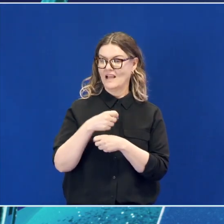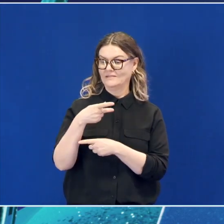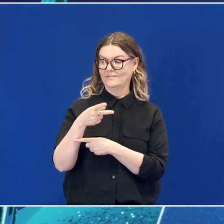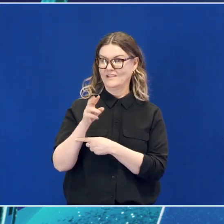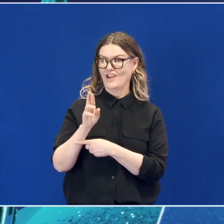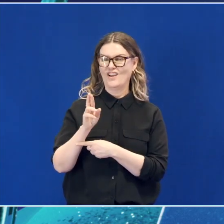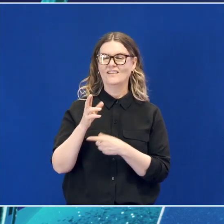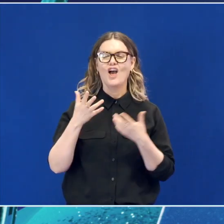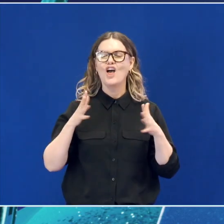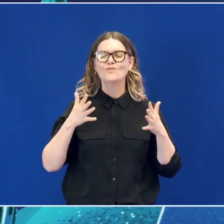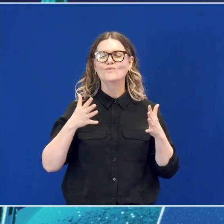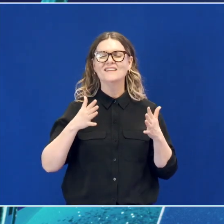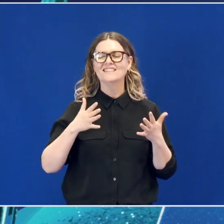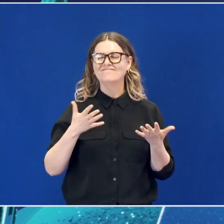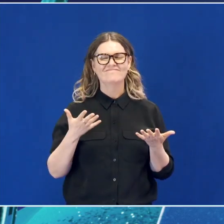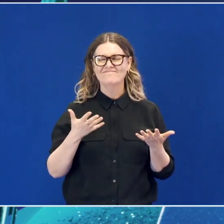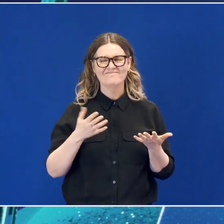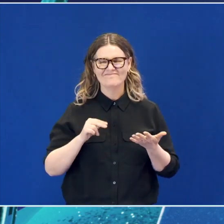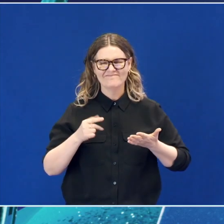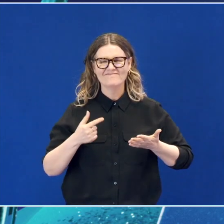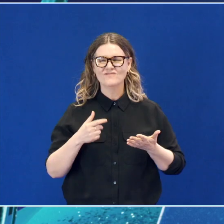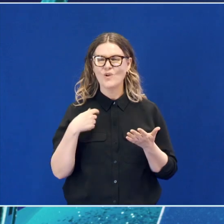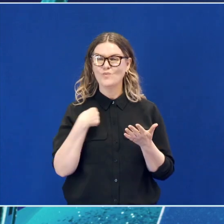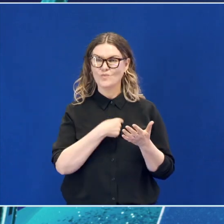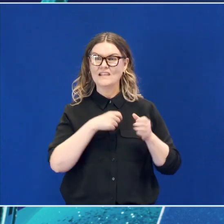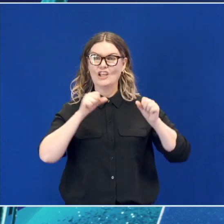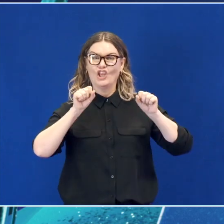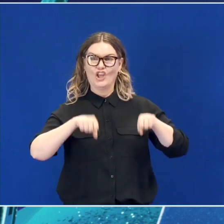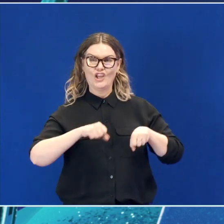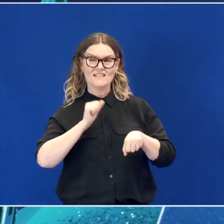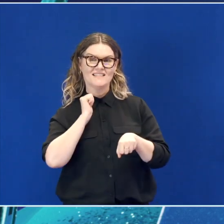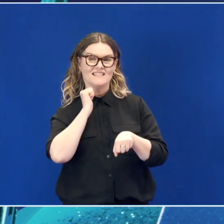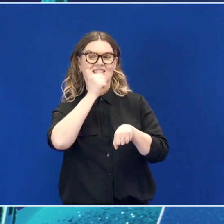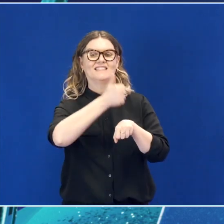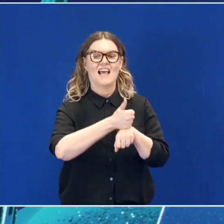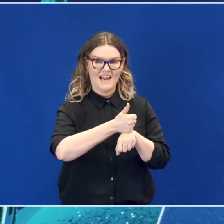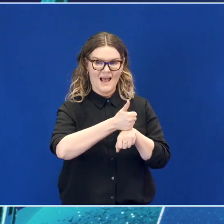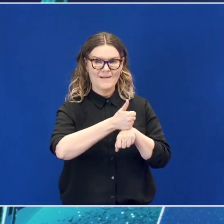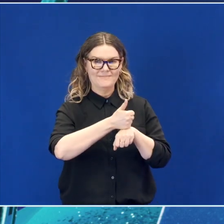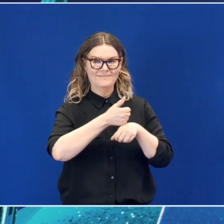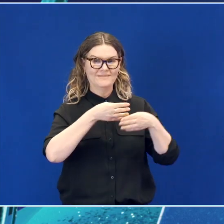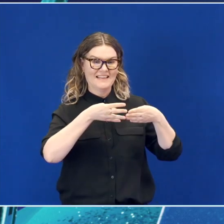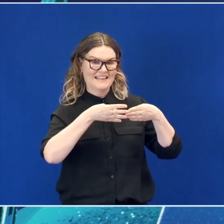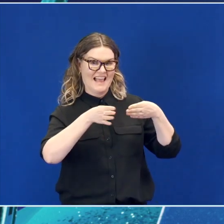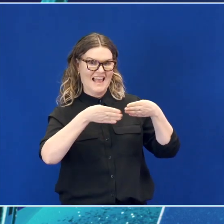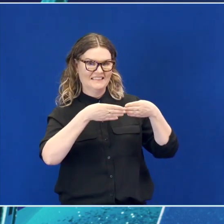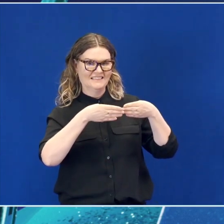places to catch that slop at PR," and in doing so,